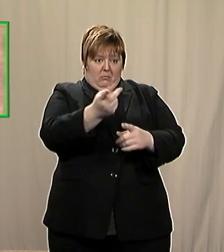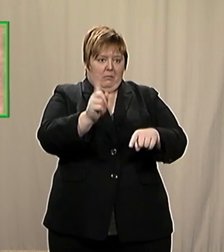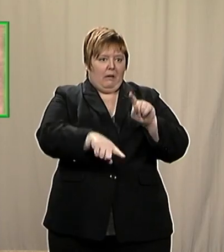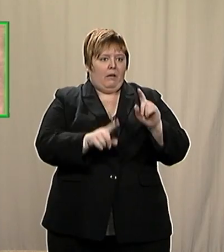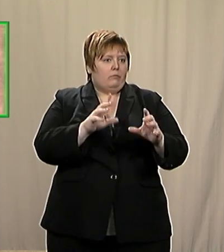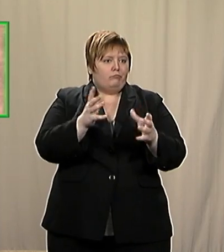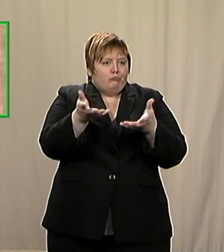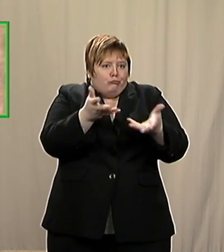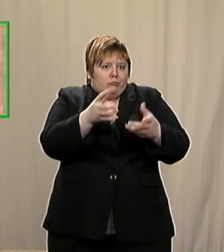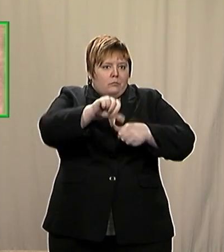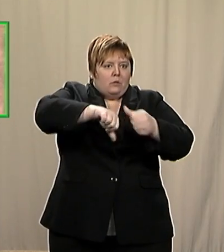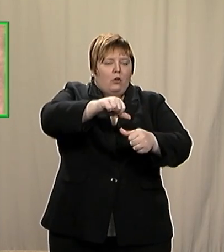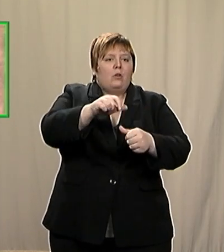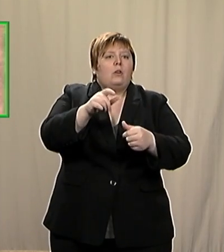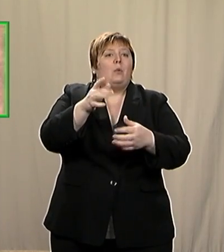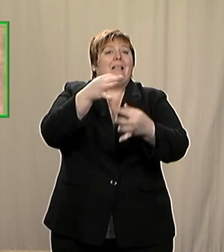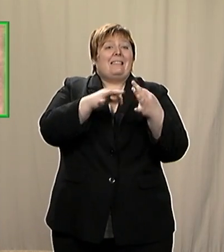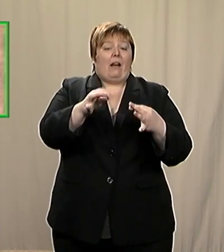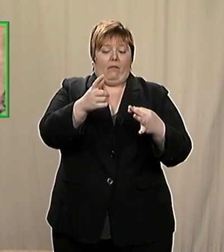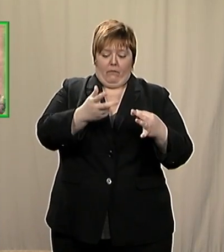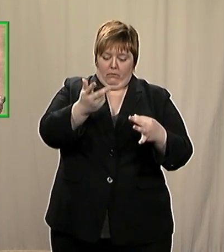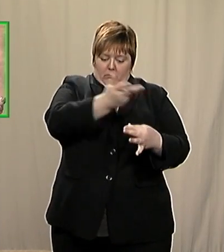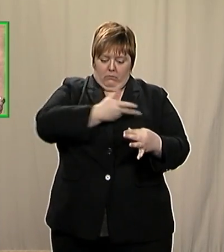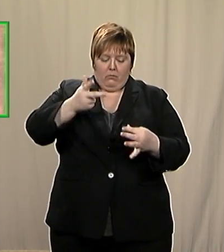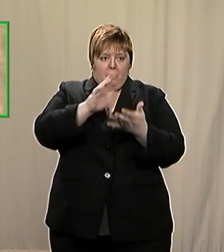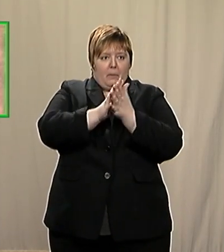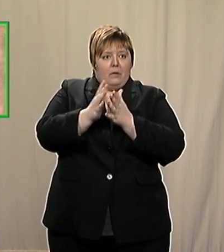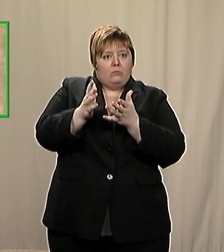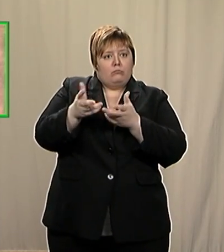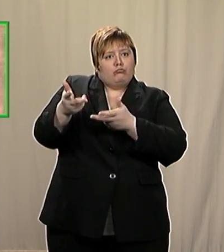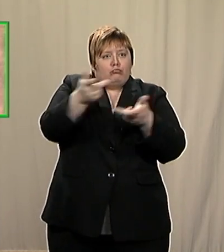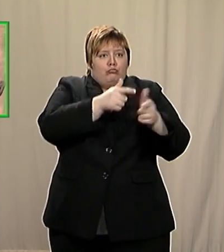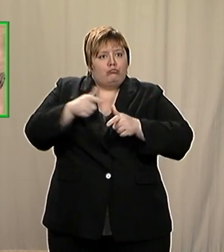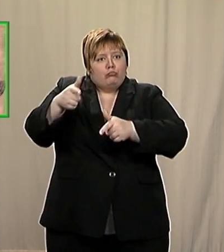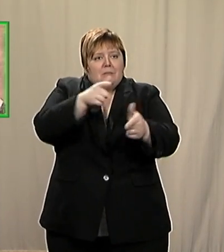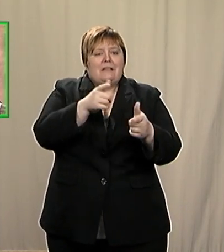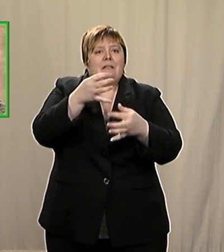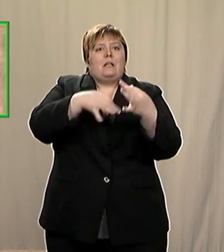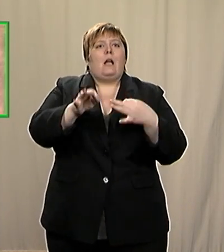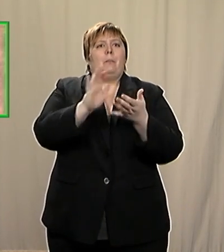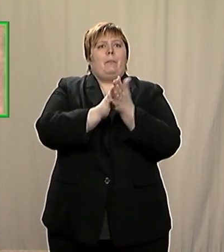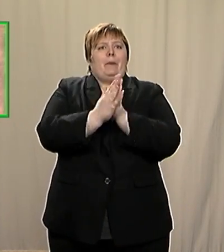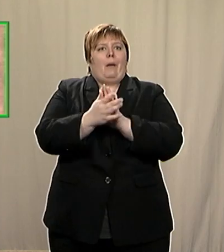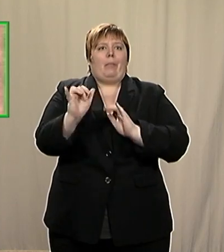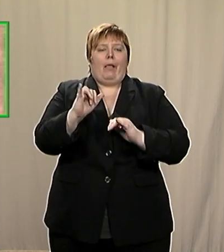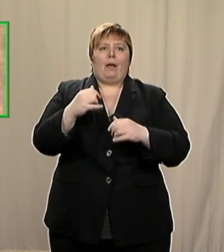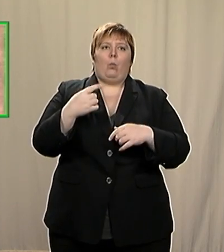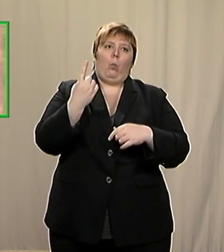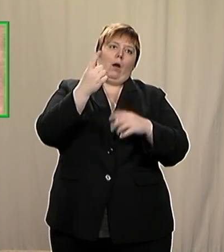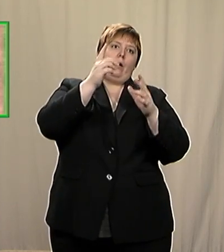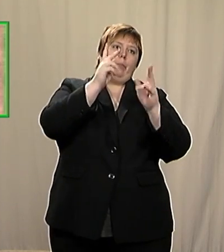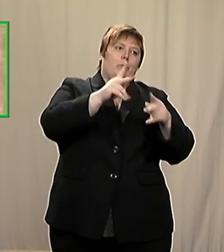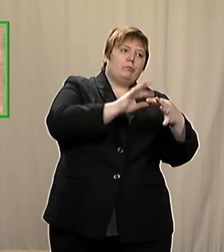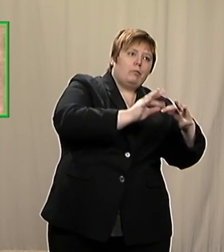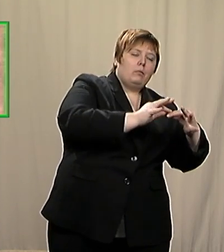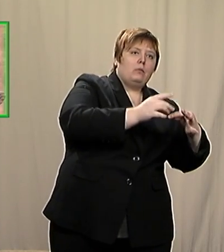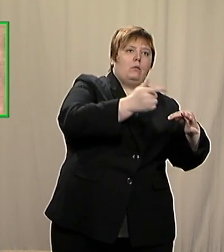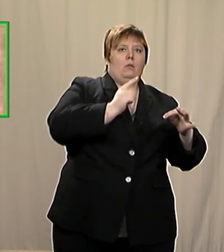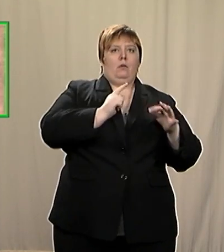we have monologic interactions. Interactions going from participant A, to the interpreter, to B, and back again.